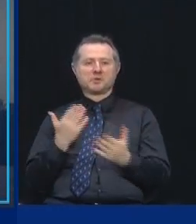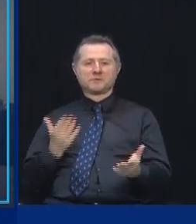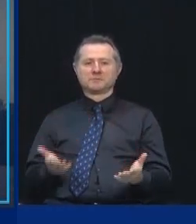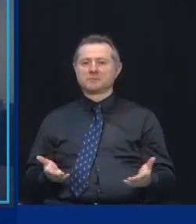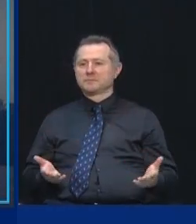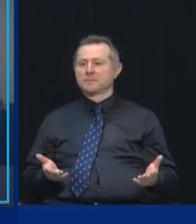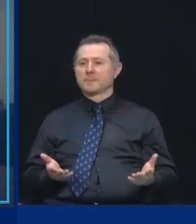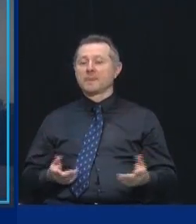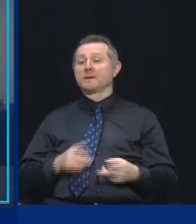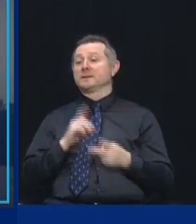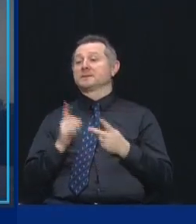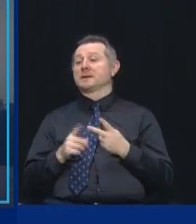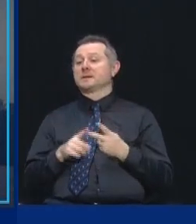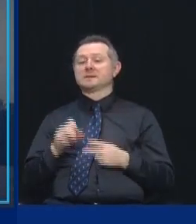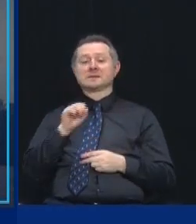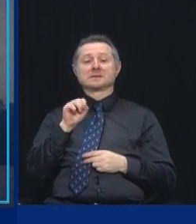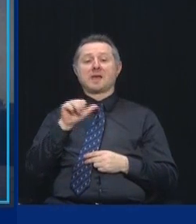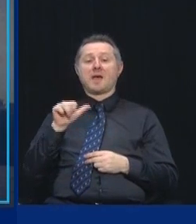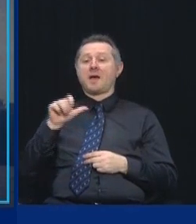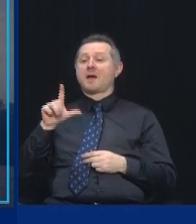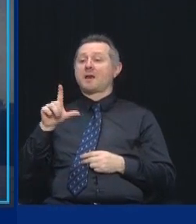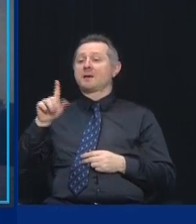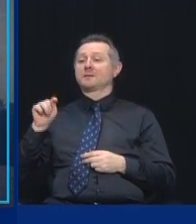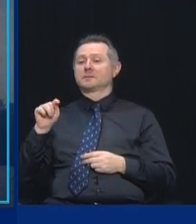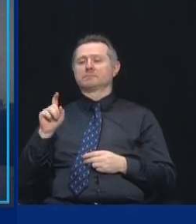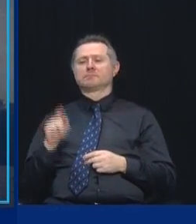ACTIVITIES RATE. WHEN CRIME GOES UP, THE ECONOMY